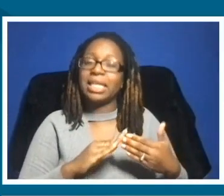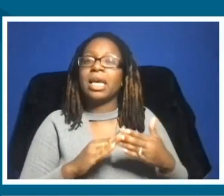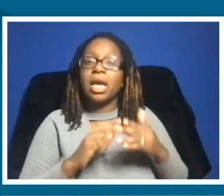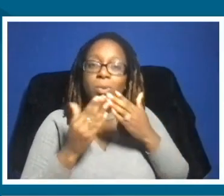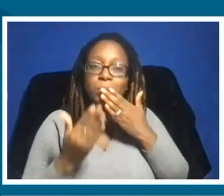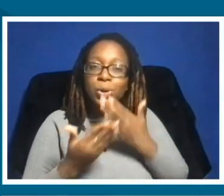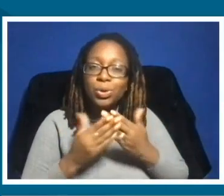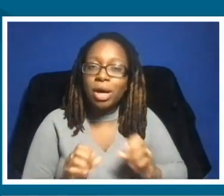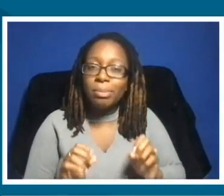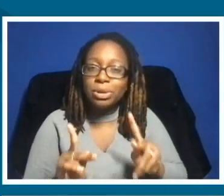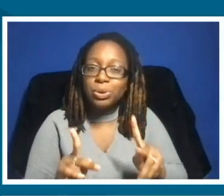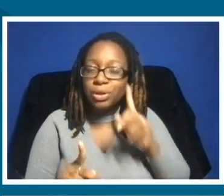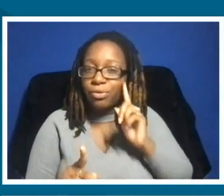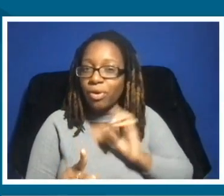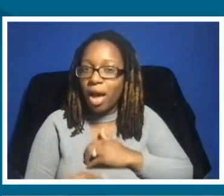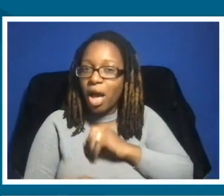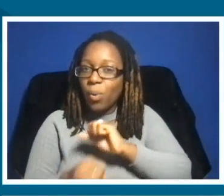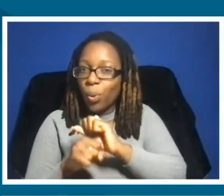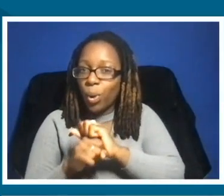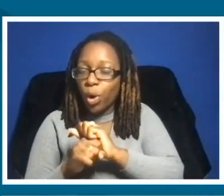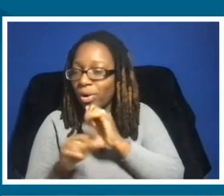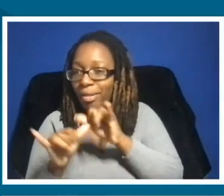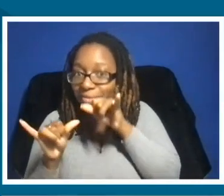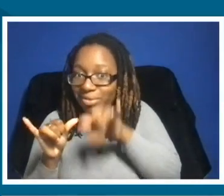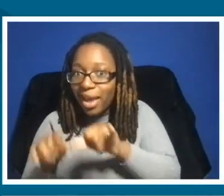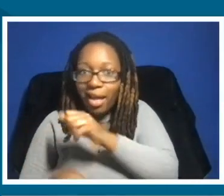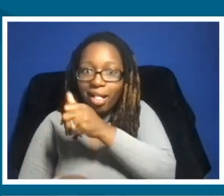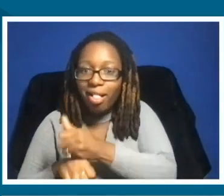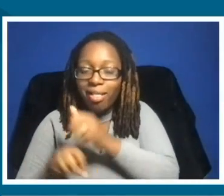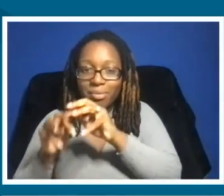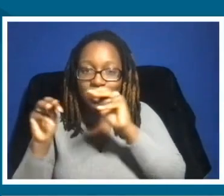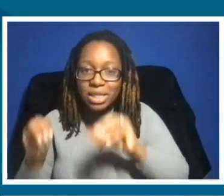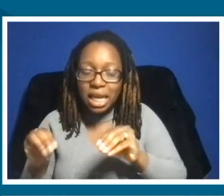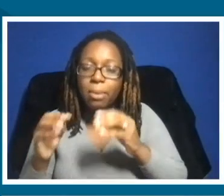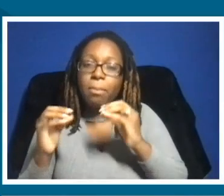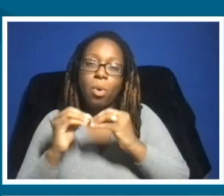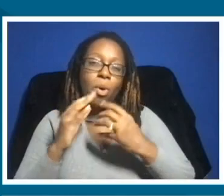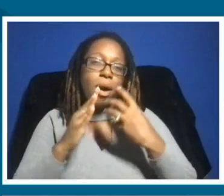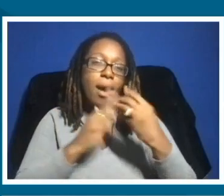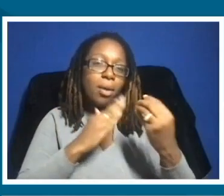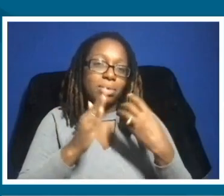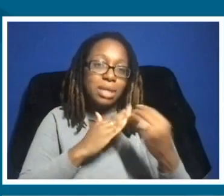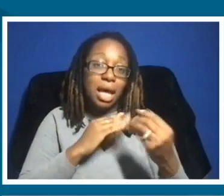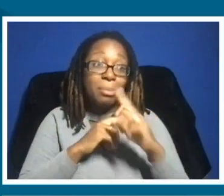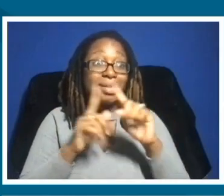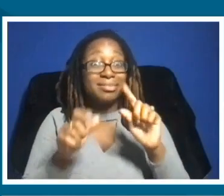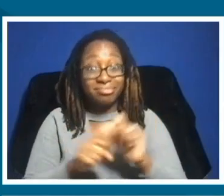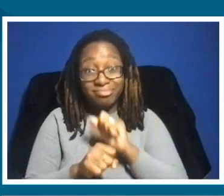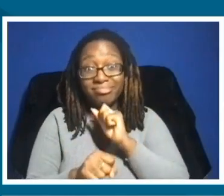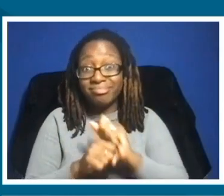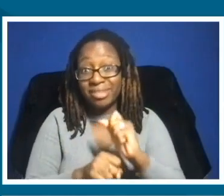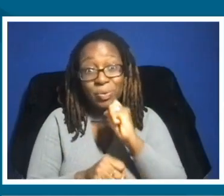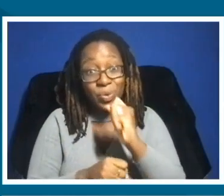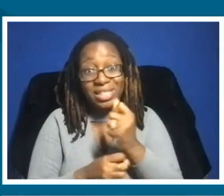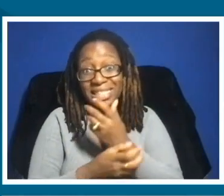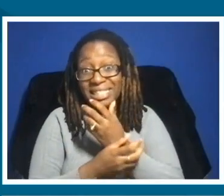beyond the walls of the museum at a time when it was literally unsafe